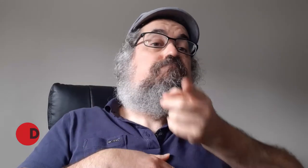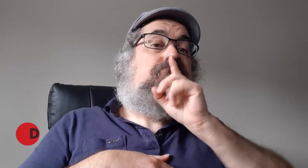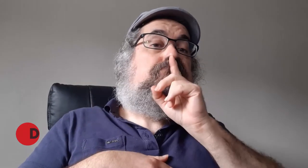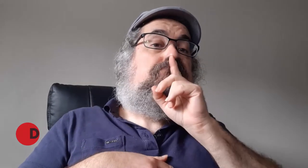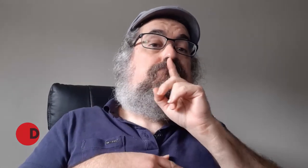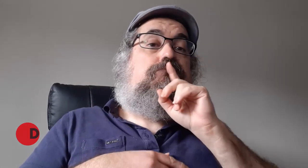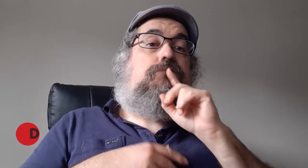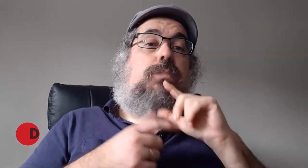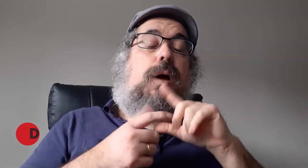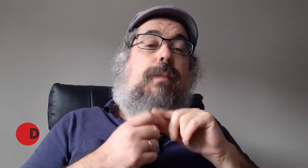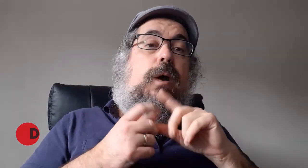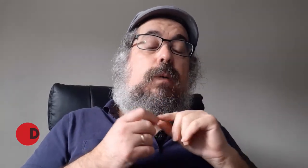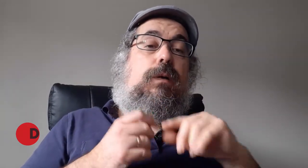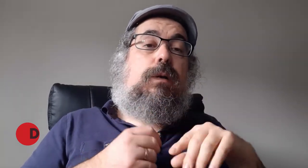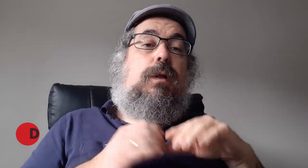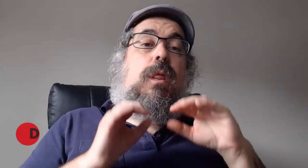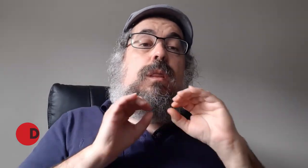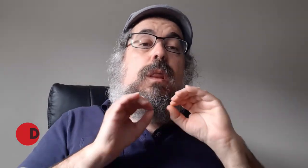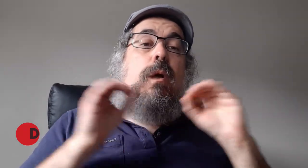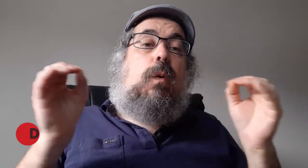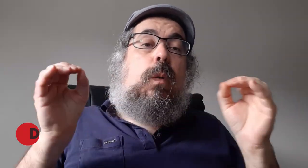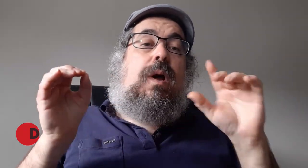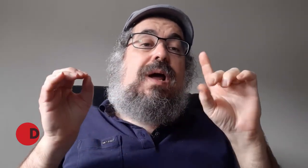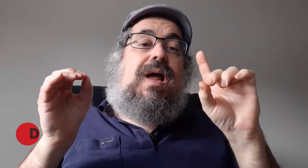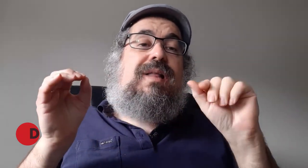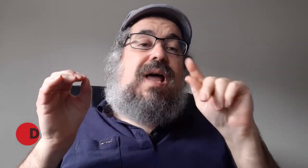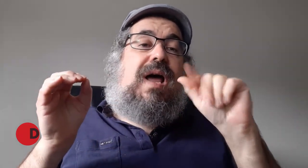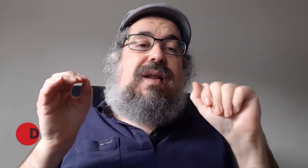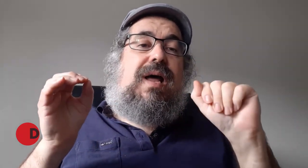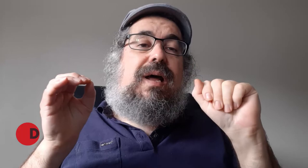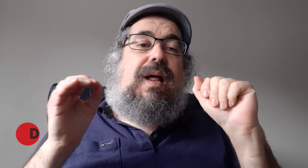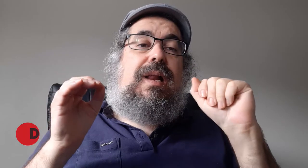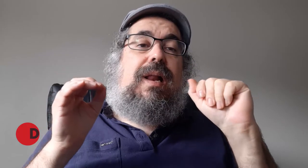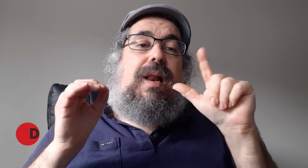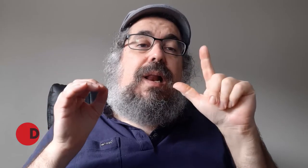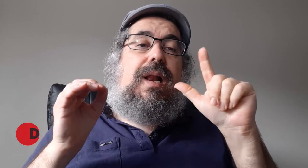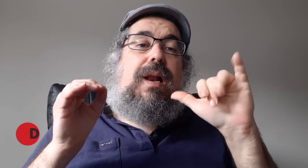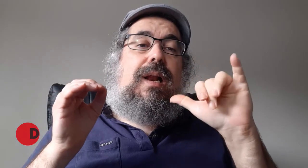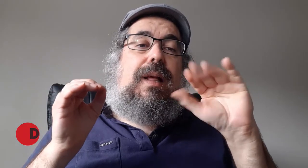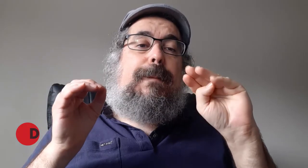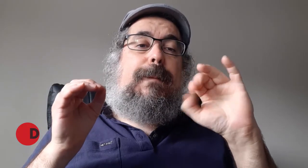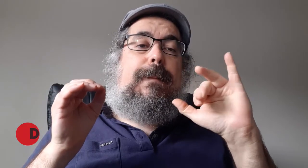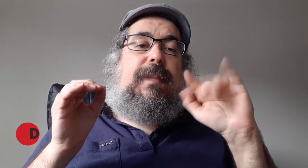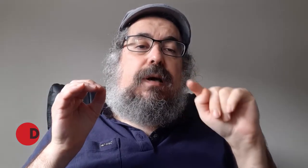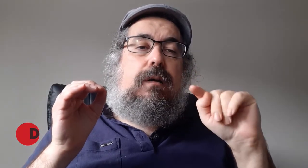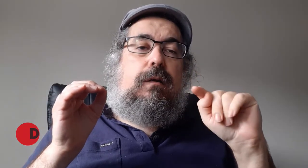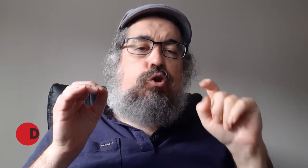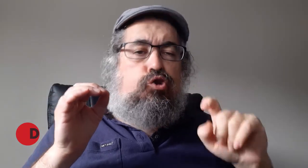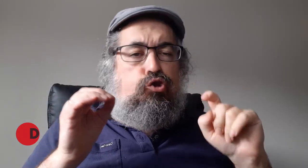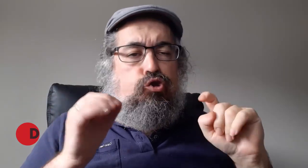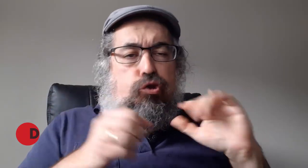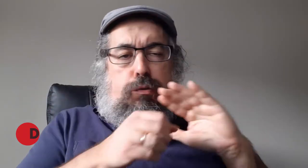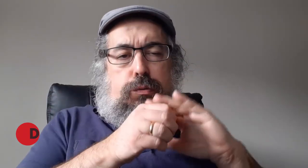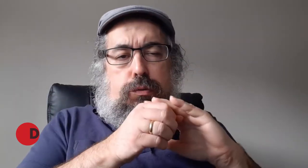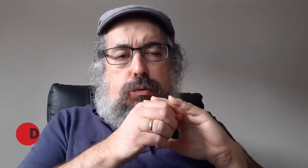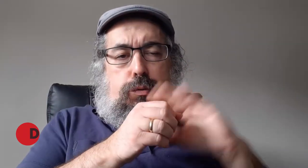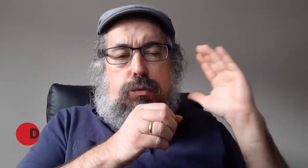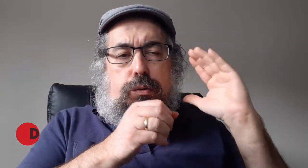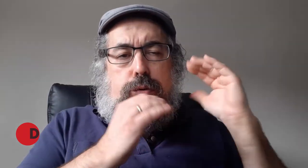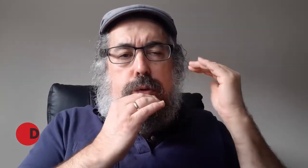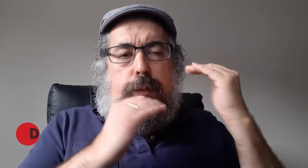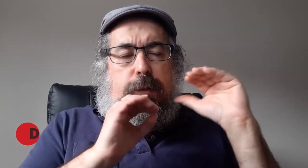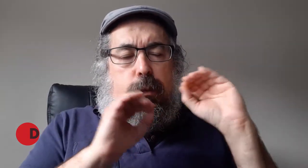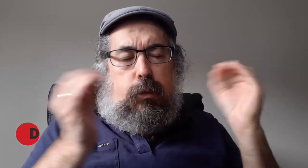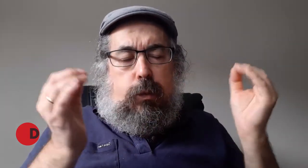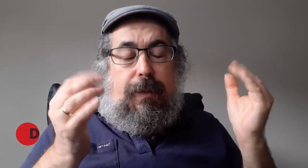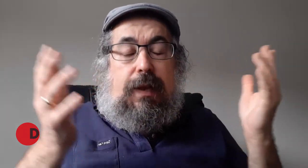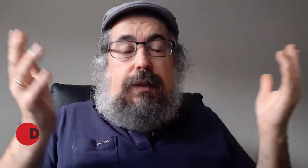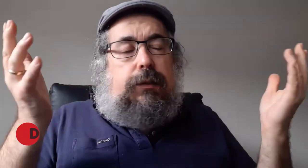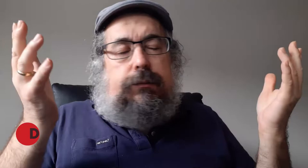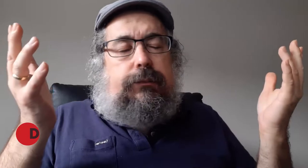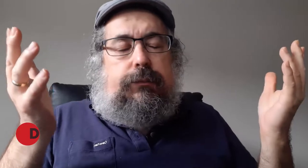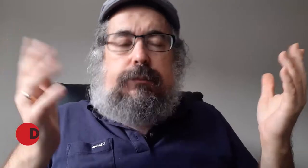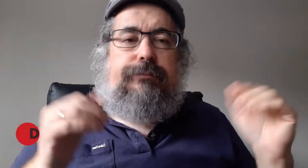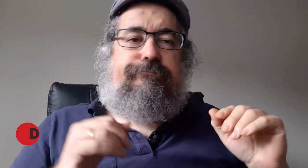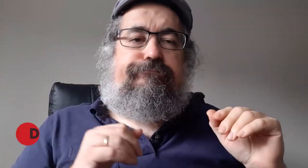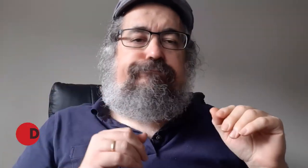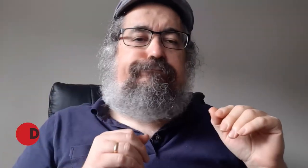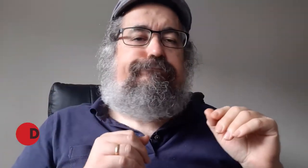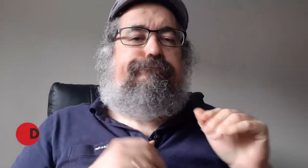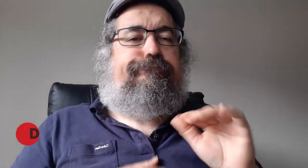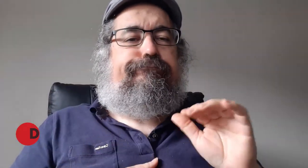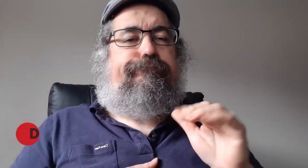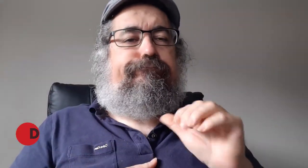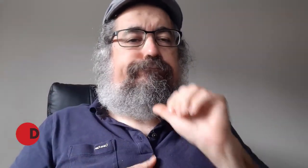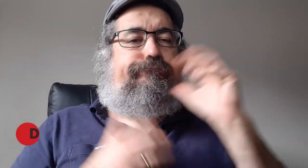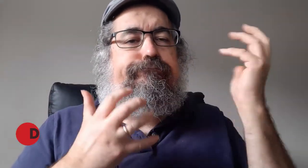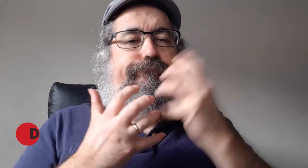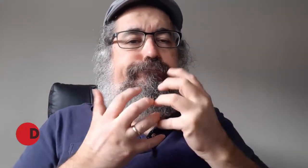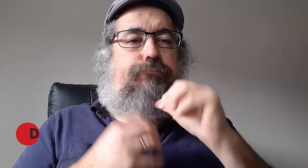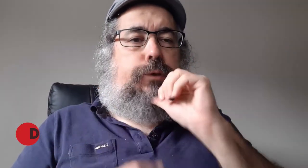The low-cost plans does not mention removing Data limitations.